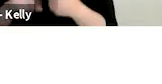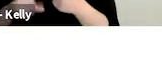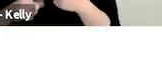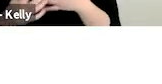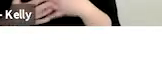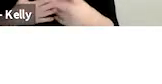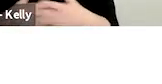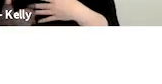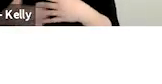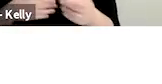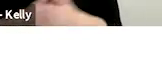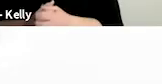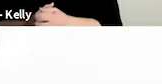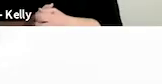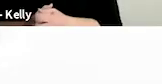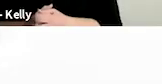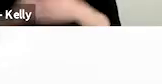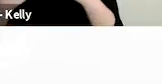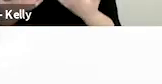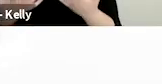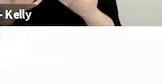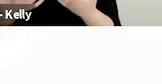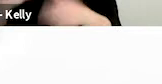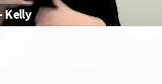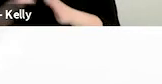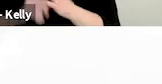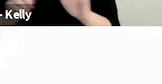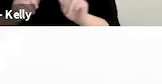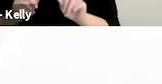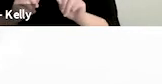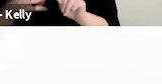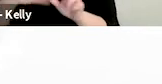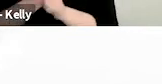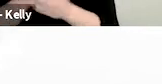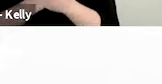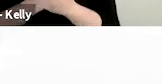What we need to do is we need to make sure that the institute fits the individual and